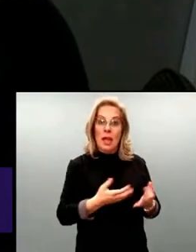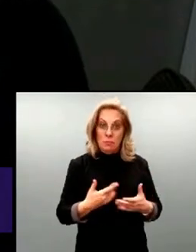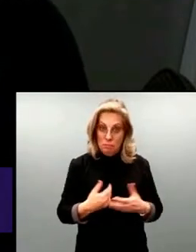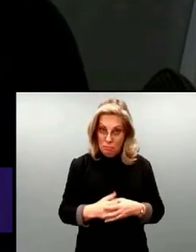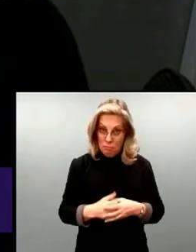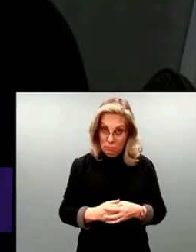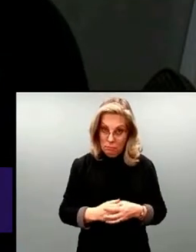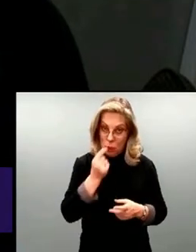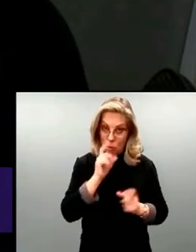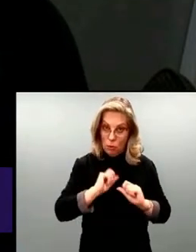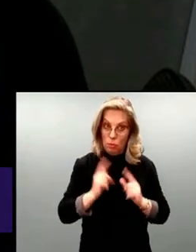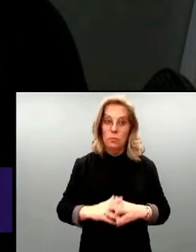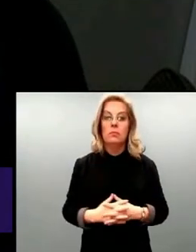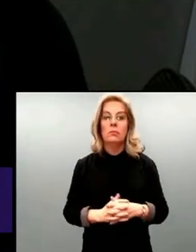Yes. Absolutely.